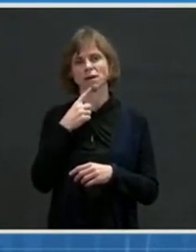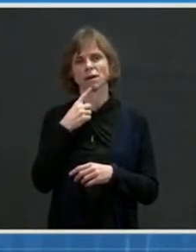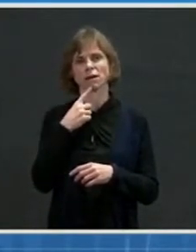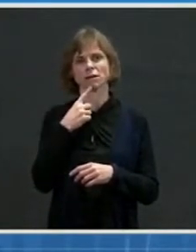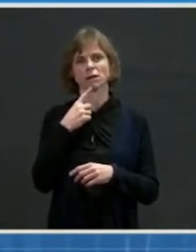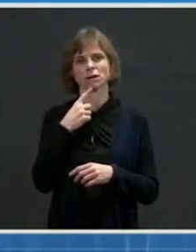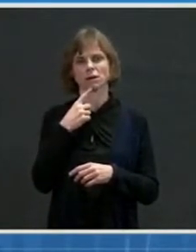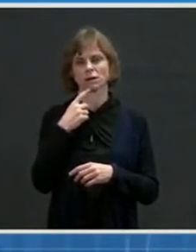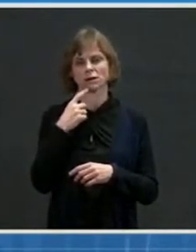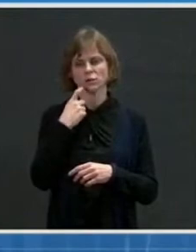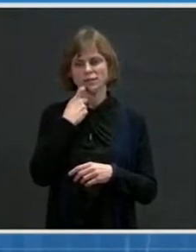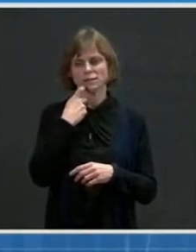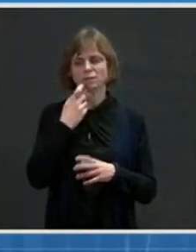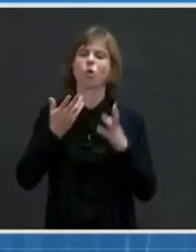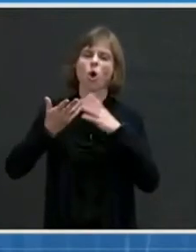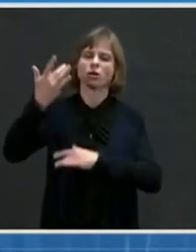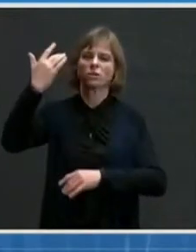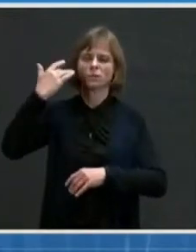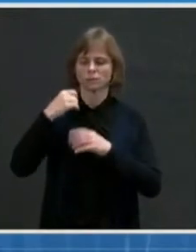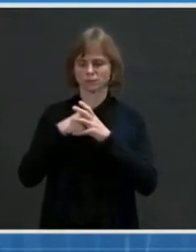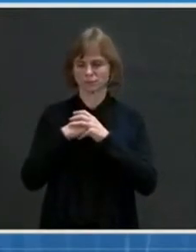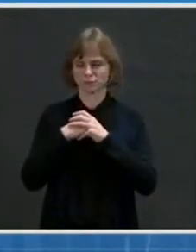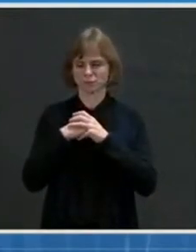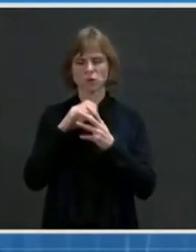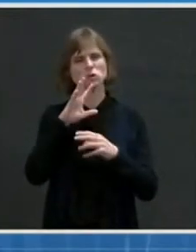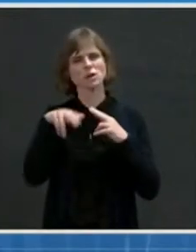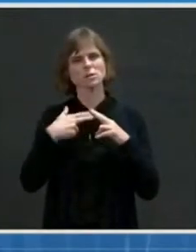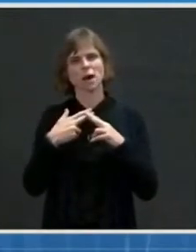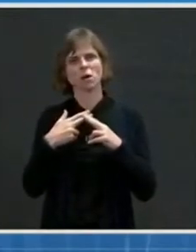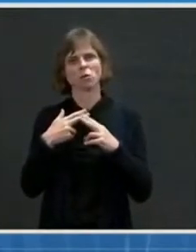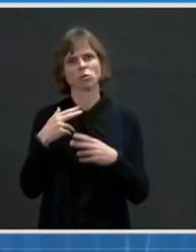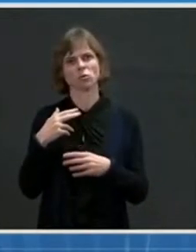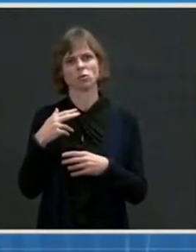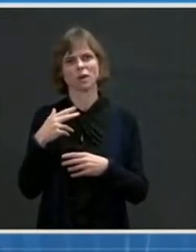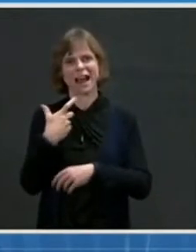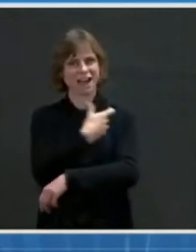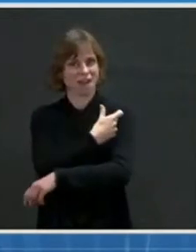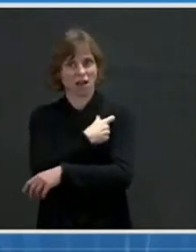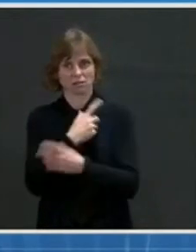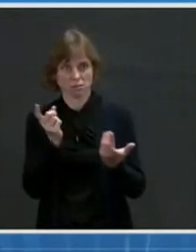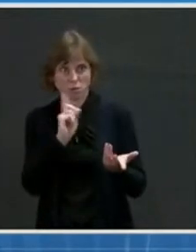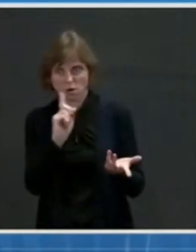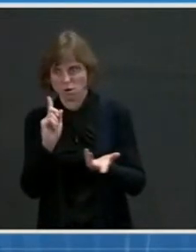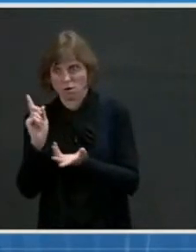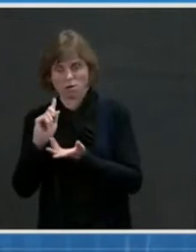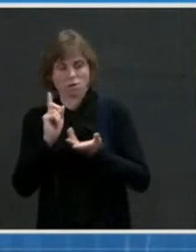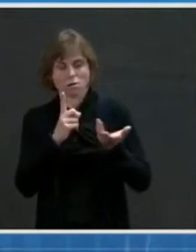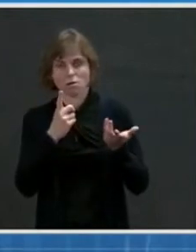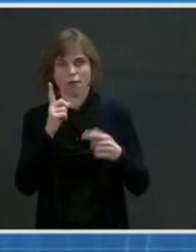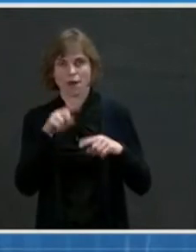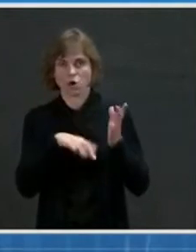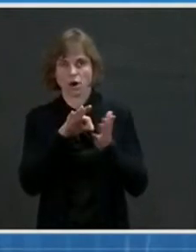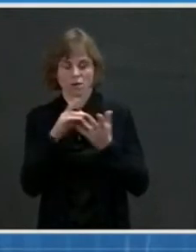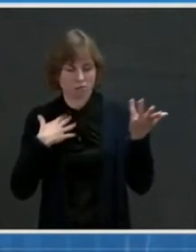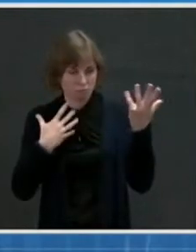REFERRING TO, PLEASE? UM, YEAH, DR. WALENSKY HAD SPOKEN SOME TIME AGO ABOUT